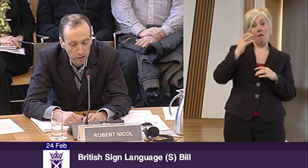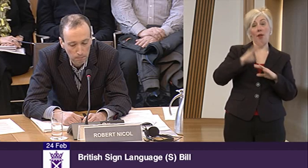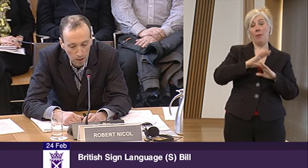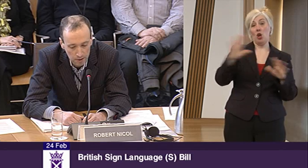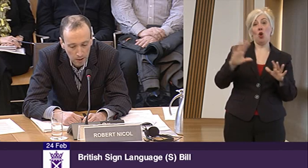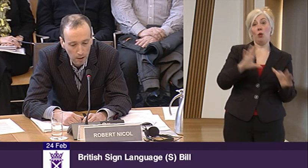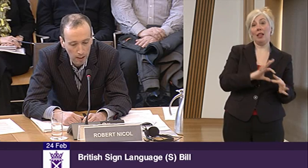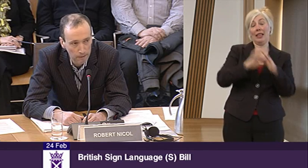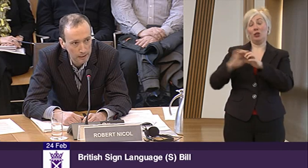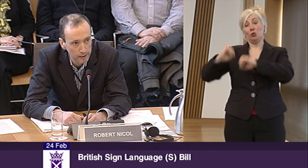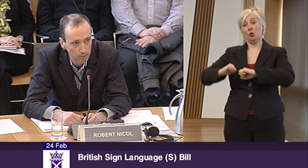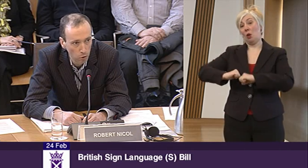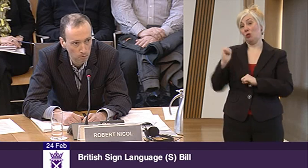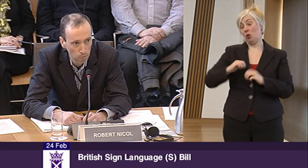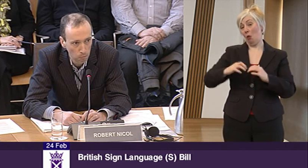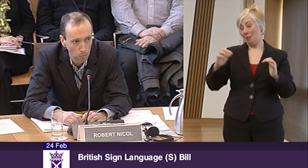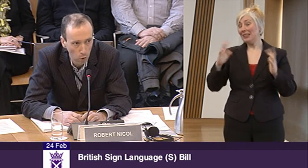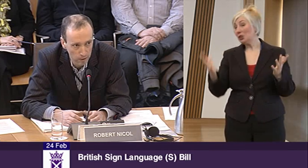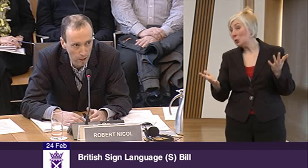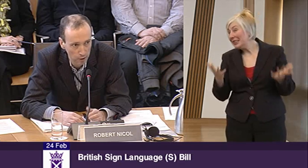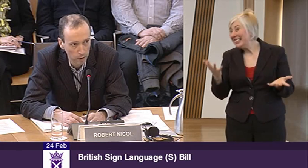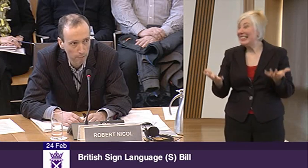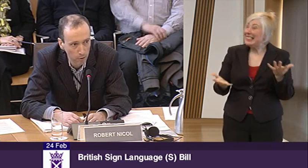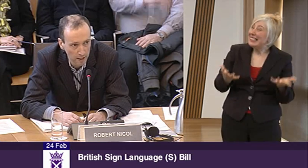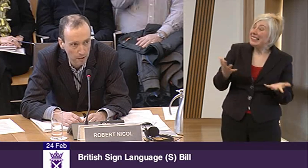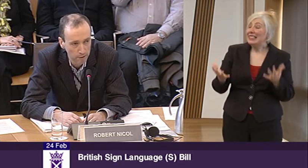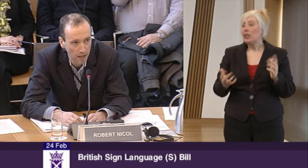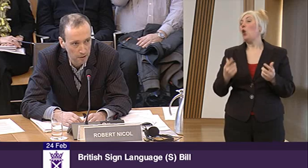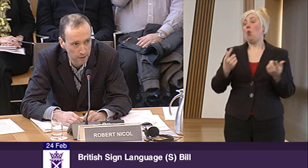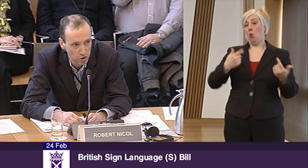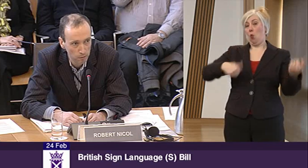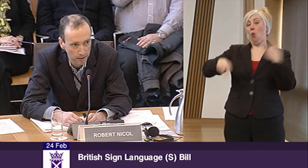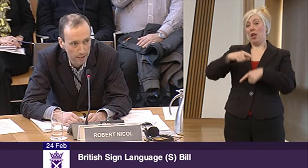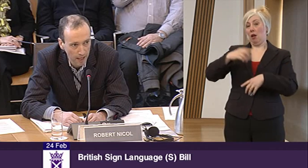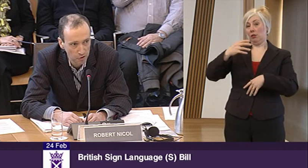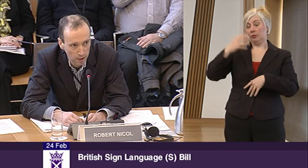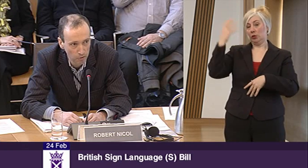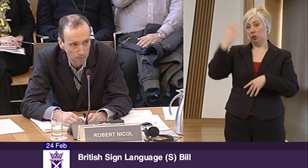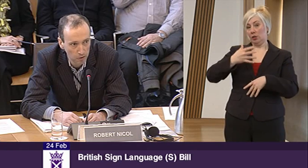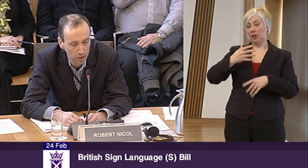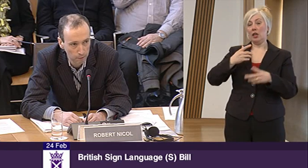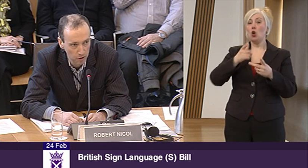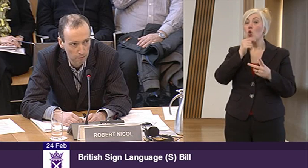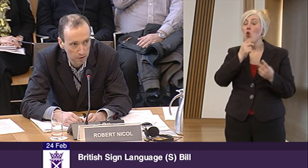Scottish Government. We argue that if there is to be enhanced accountability for service